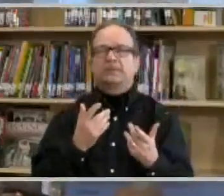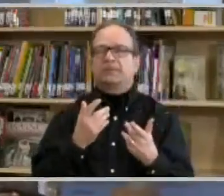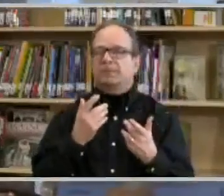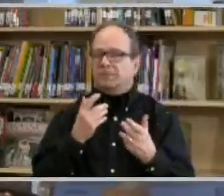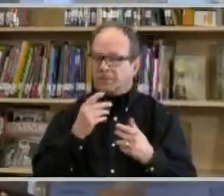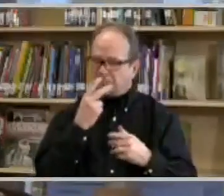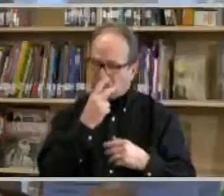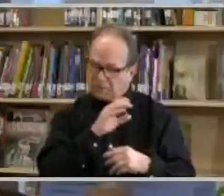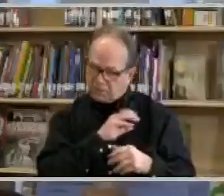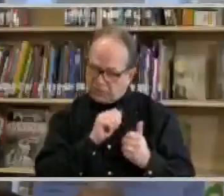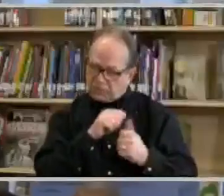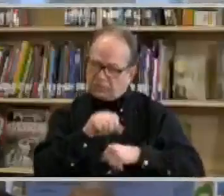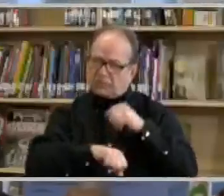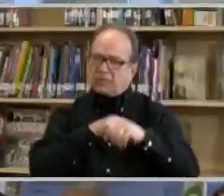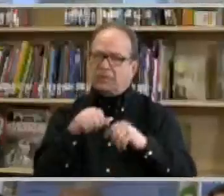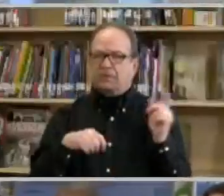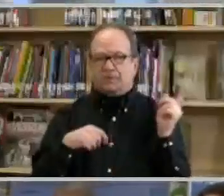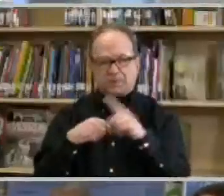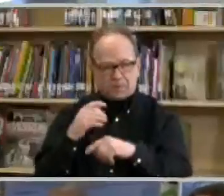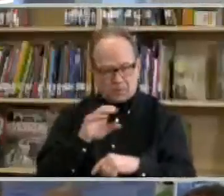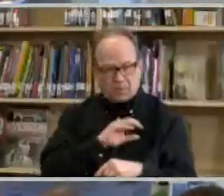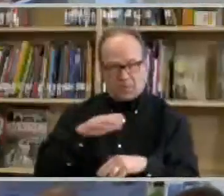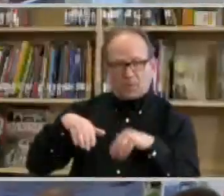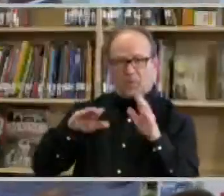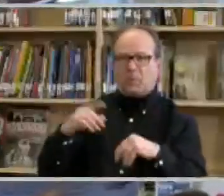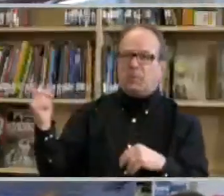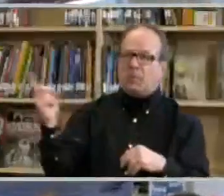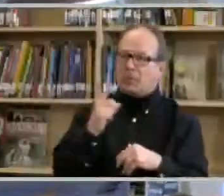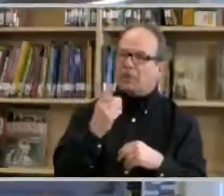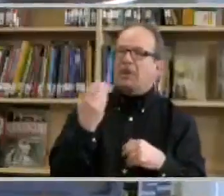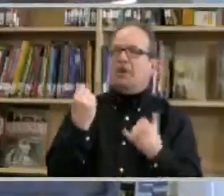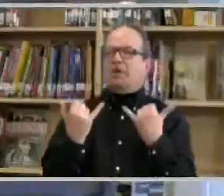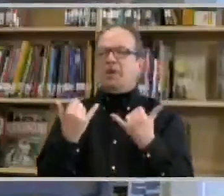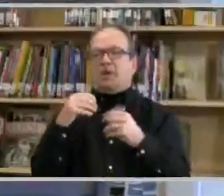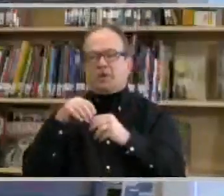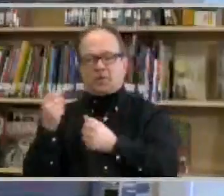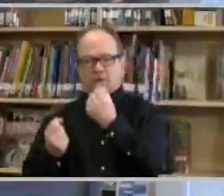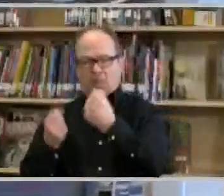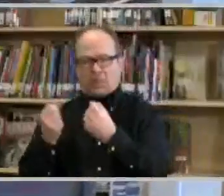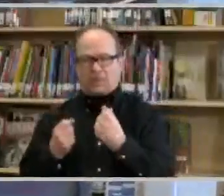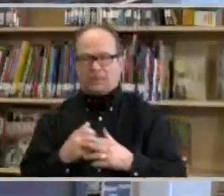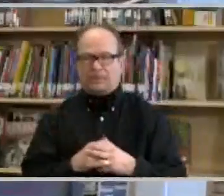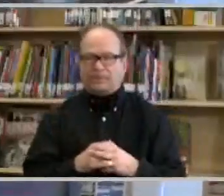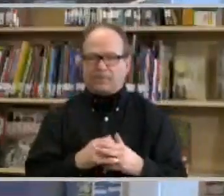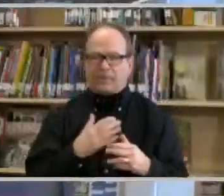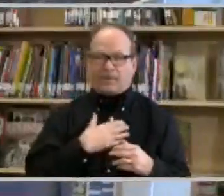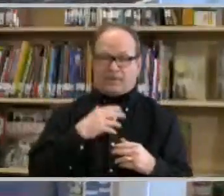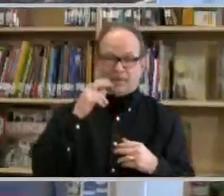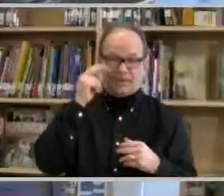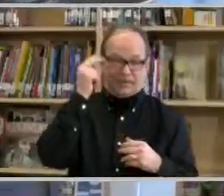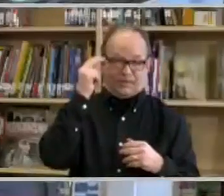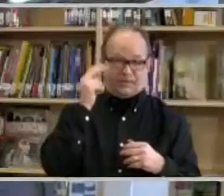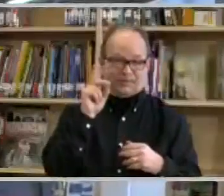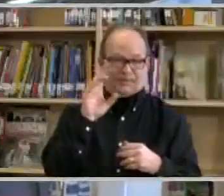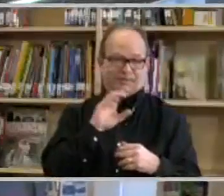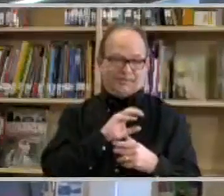YOU KNOW ON BIKES AS WELL AS IN